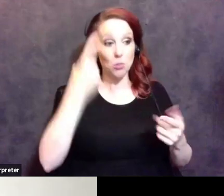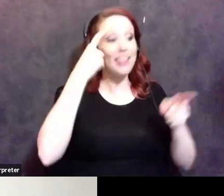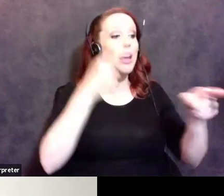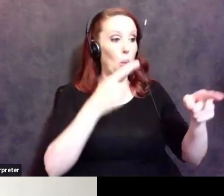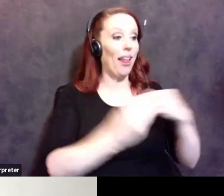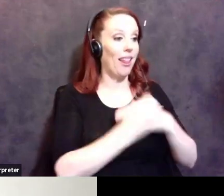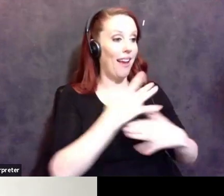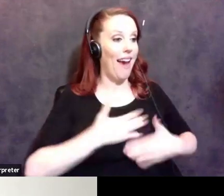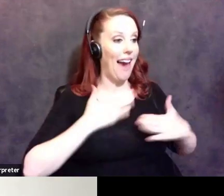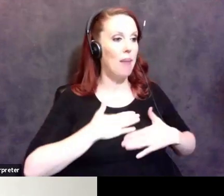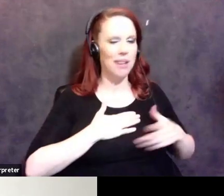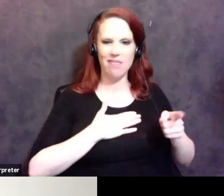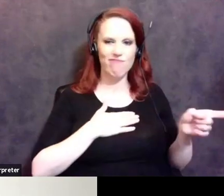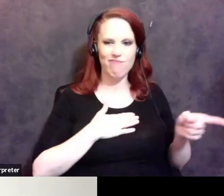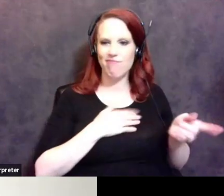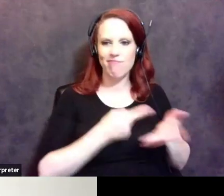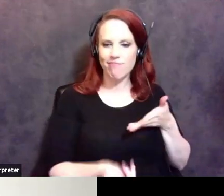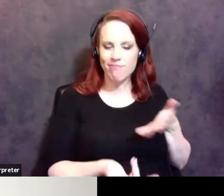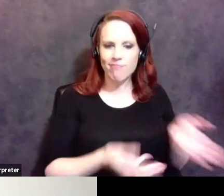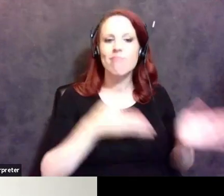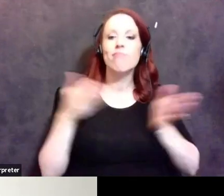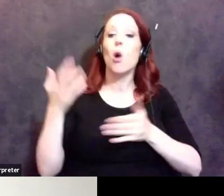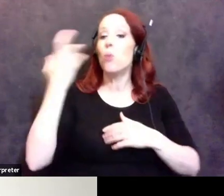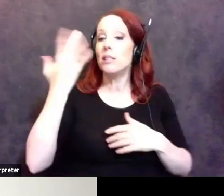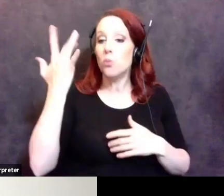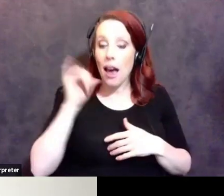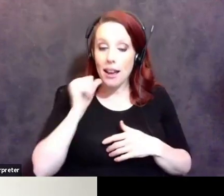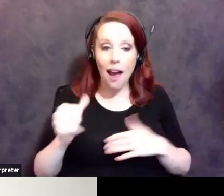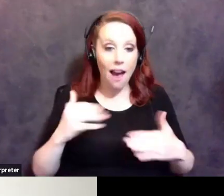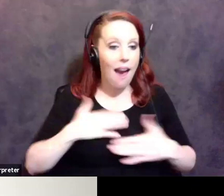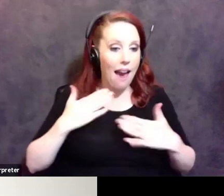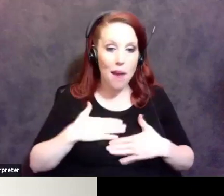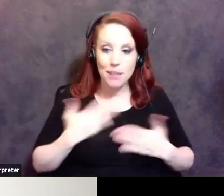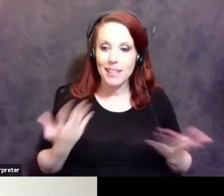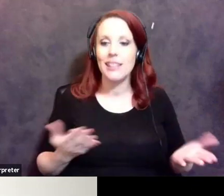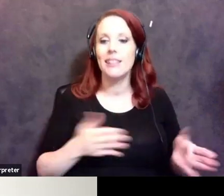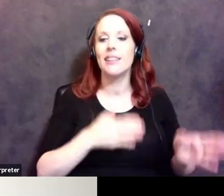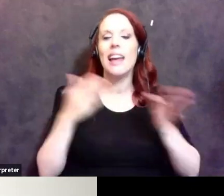reasons why we are not happy all of the time. And here are concrete tactical strategies